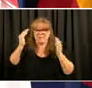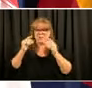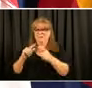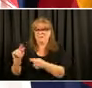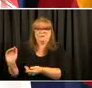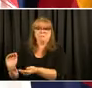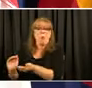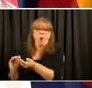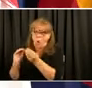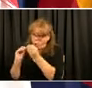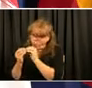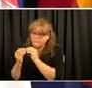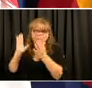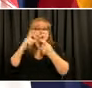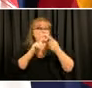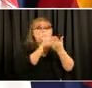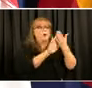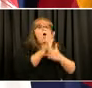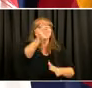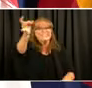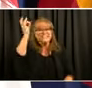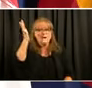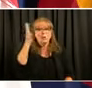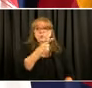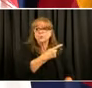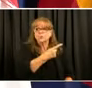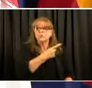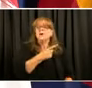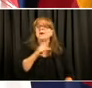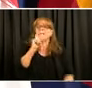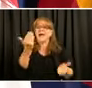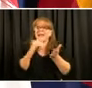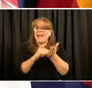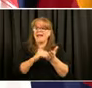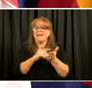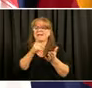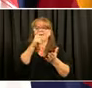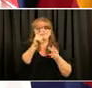think about some of the risk factors that exist and the behaviors of 18 to 22 year